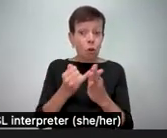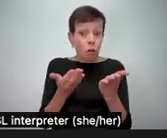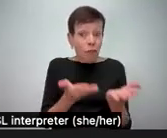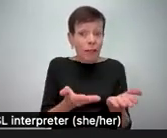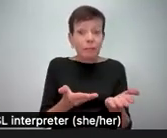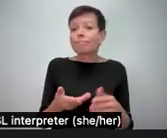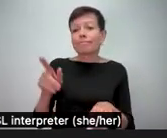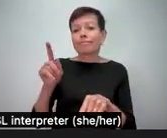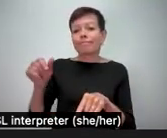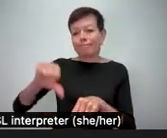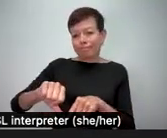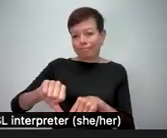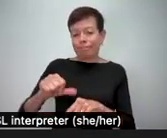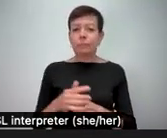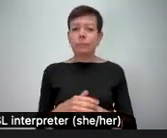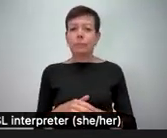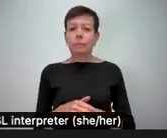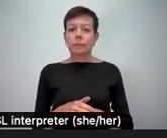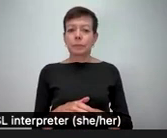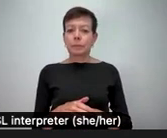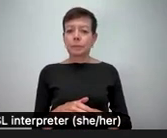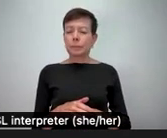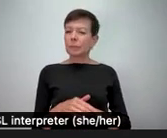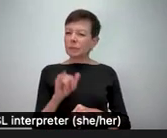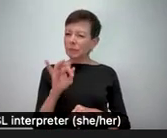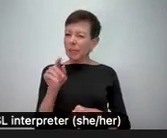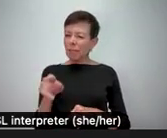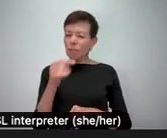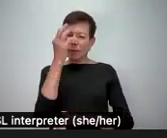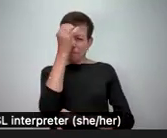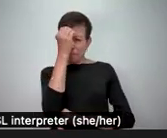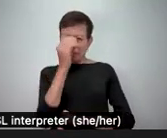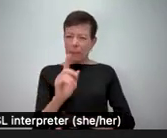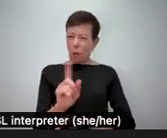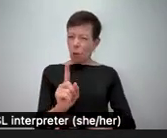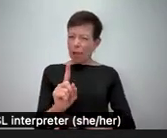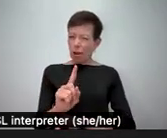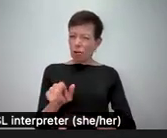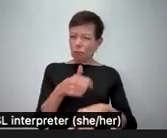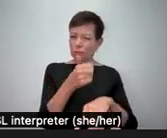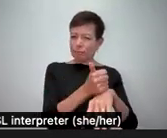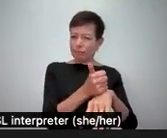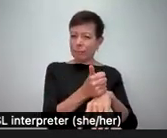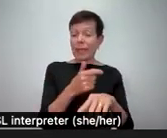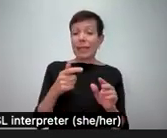When you're planning for locations, remember that event spaces can have entrance fees. So check with